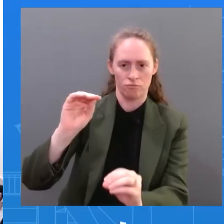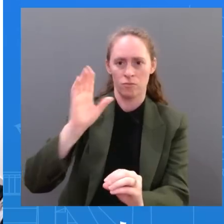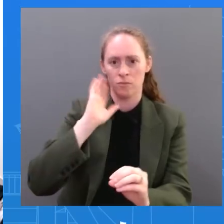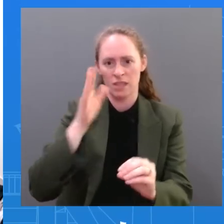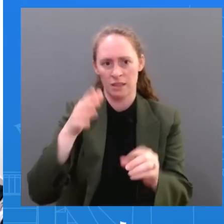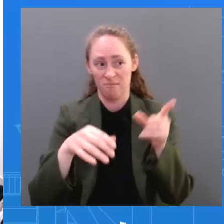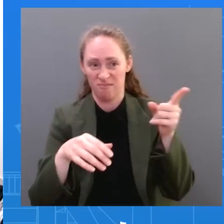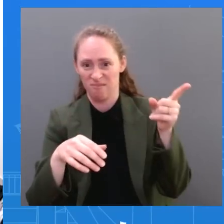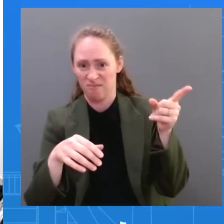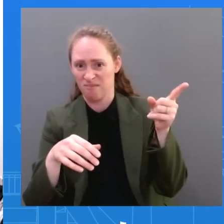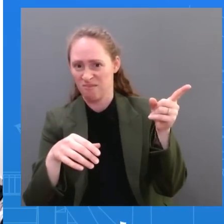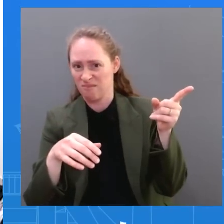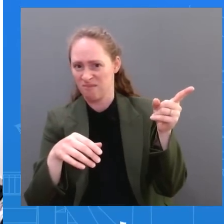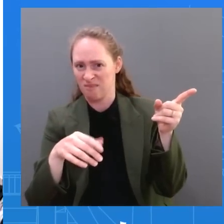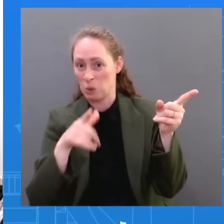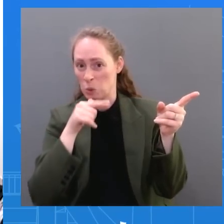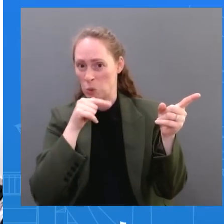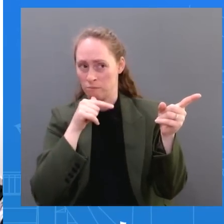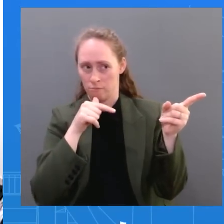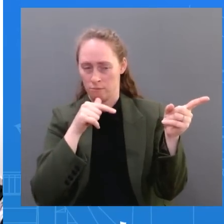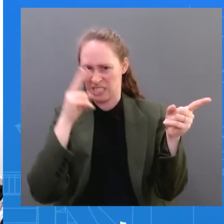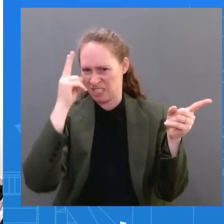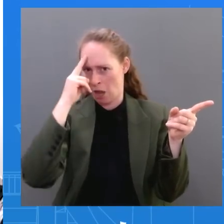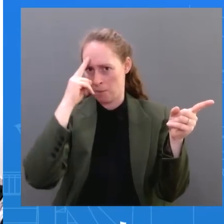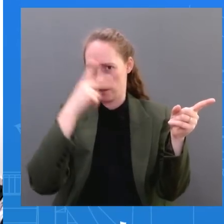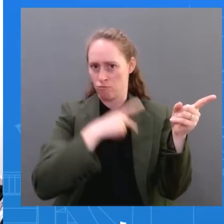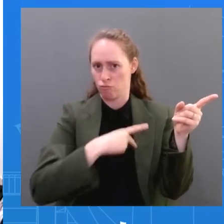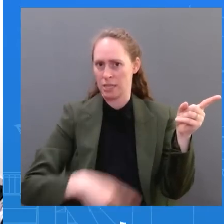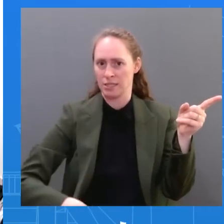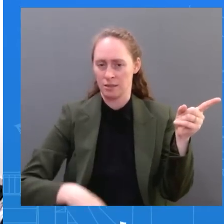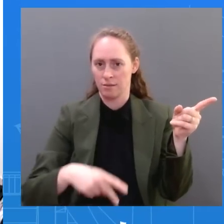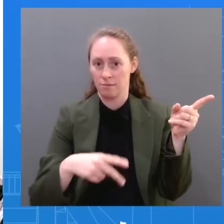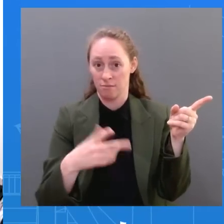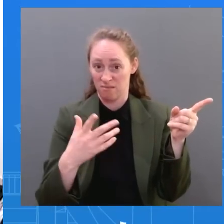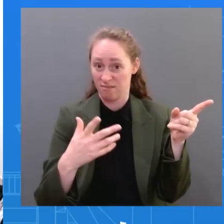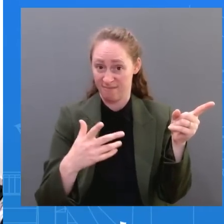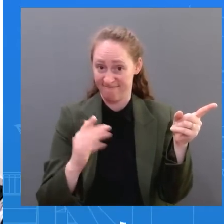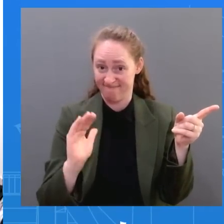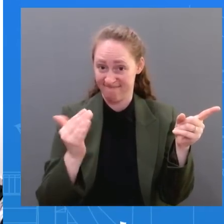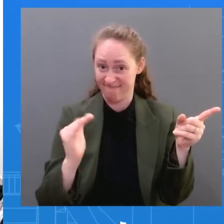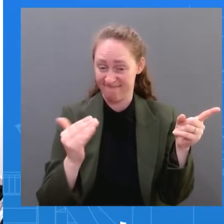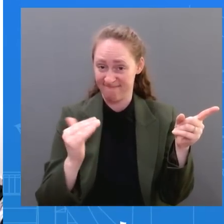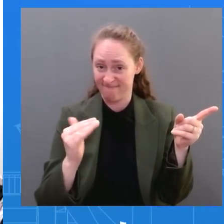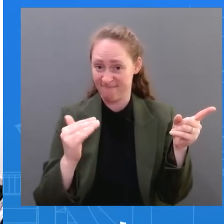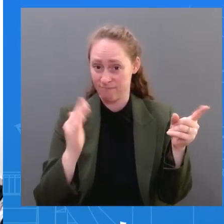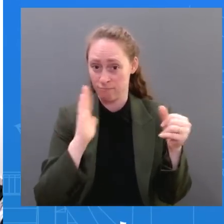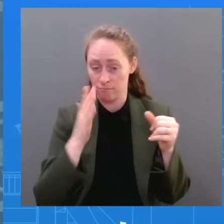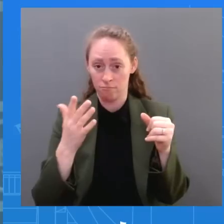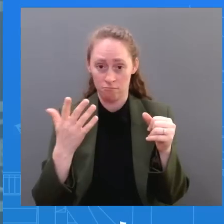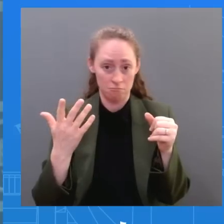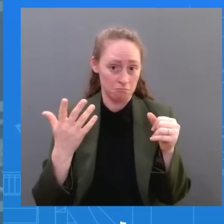or if that's going to happen during his trip, or if that's something he's going to discuss with the Saudis. Ms. Jean-Pierre: So, that's a legal determination,